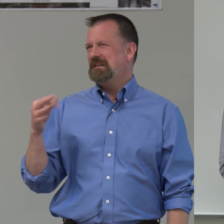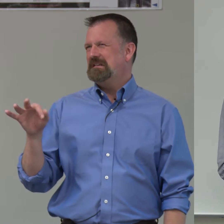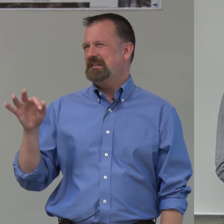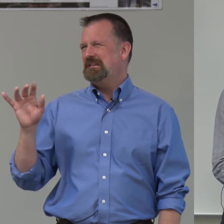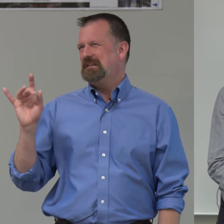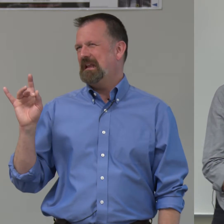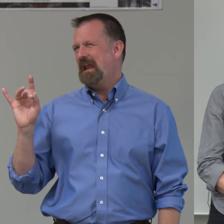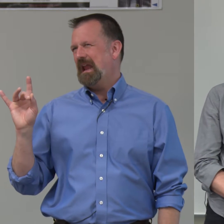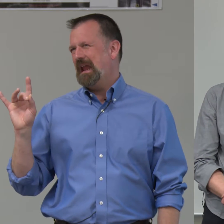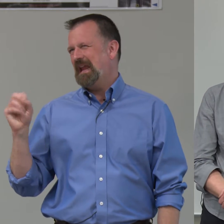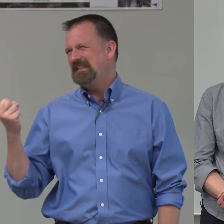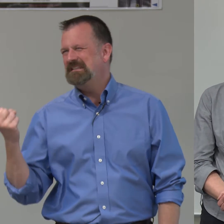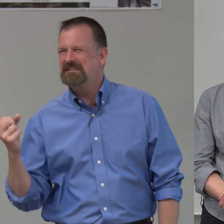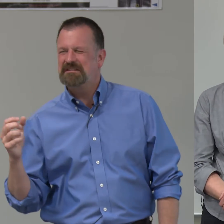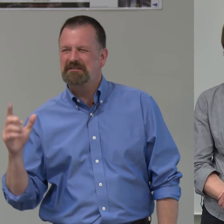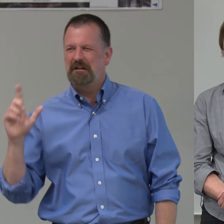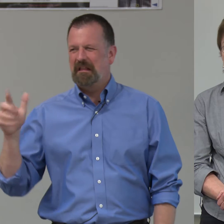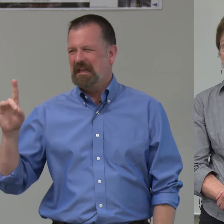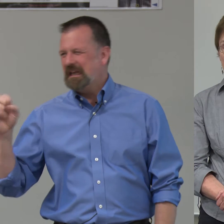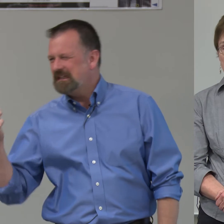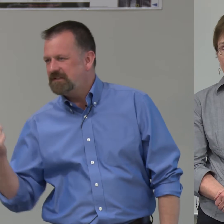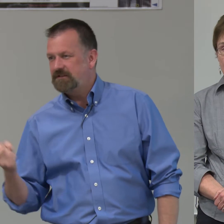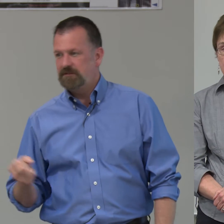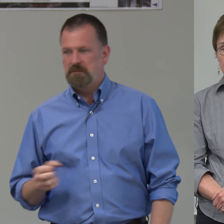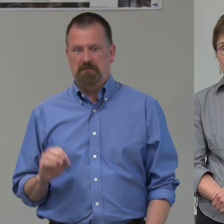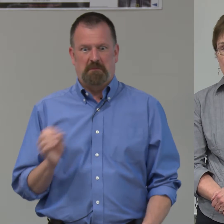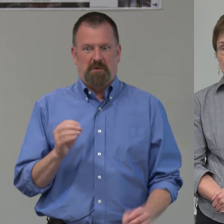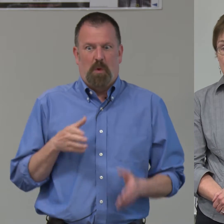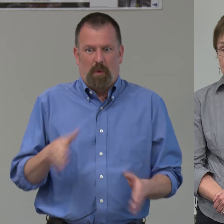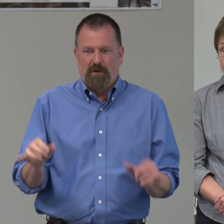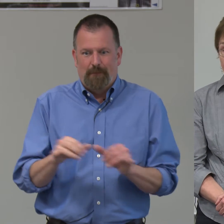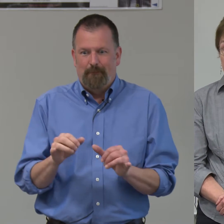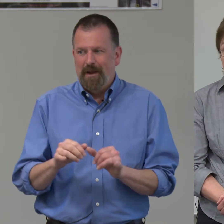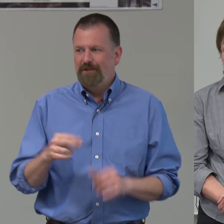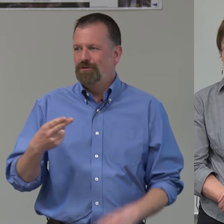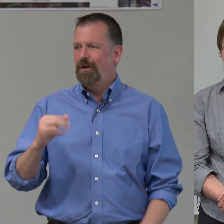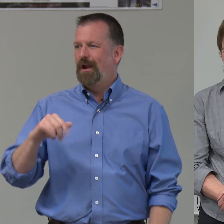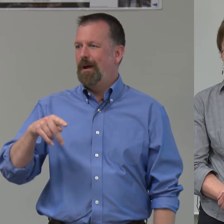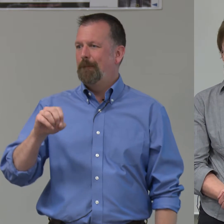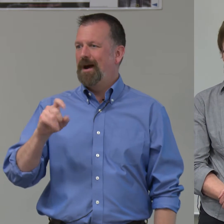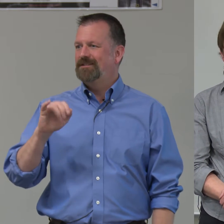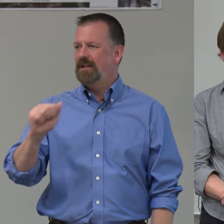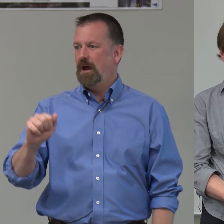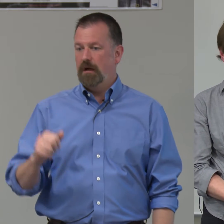no one-- there was no way to measure hypoxia. There was a lot of interest from the radiation biologists